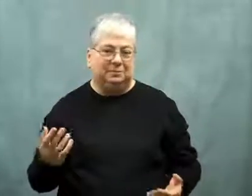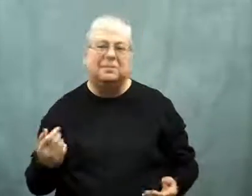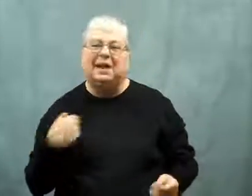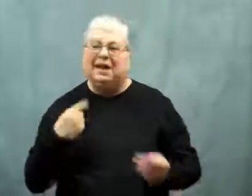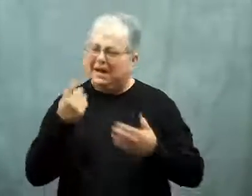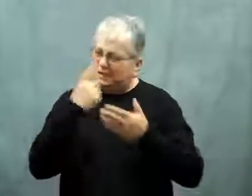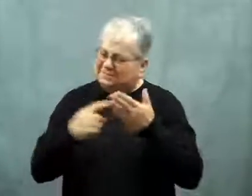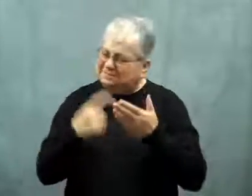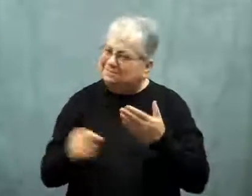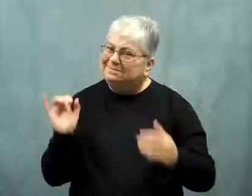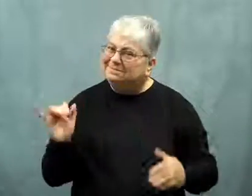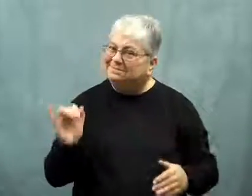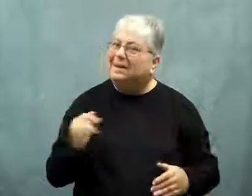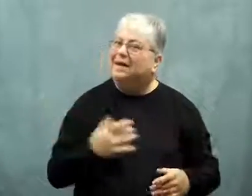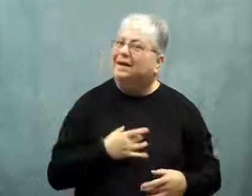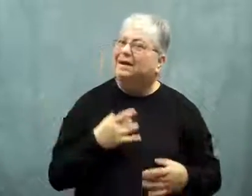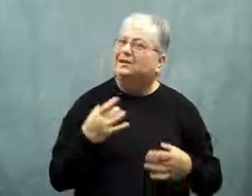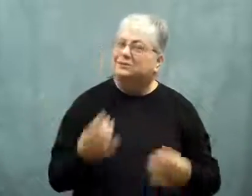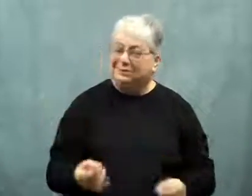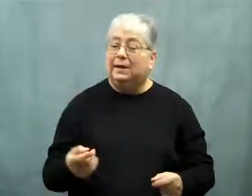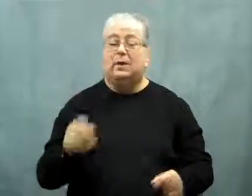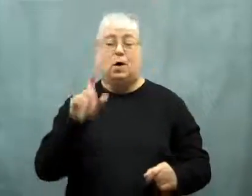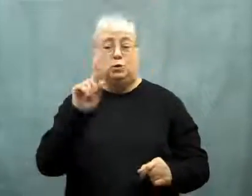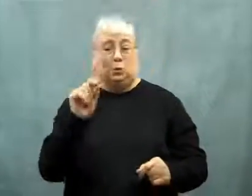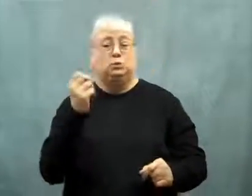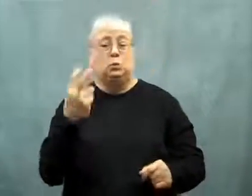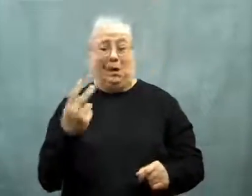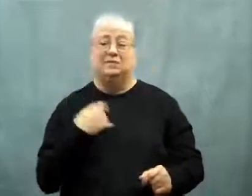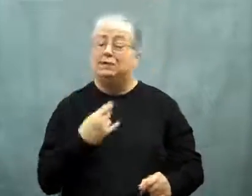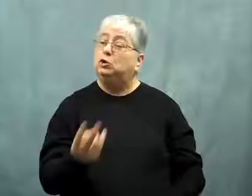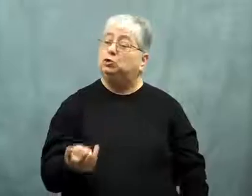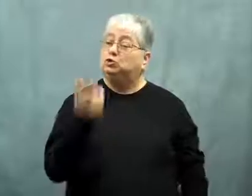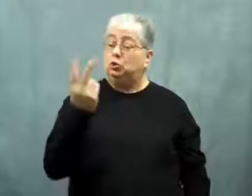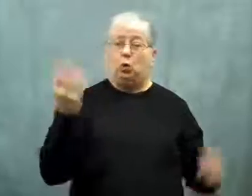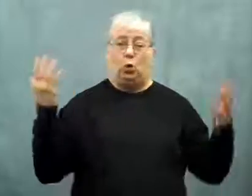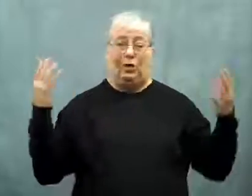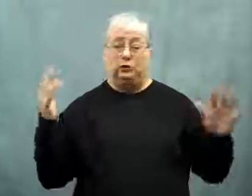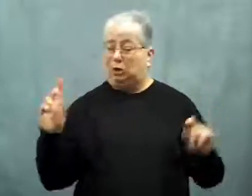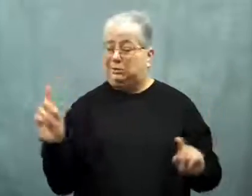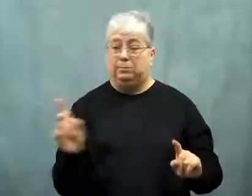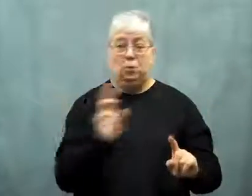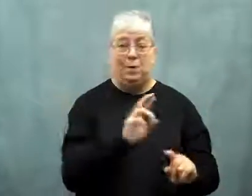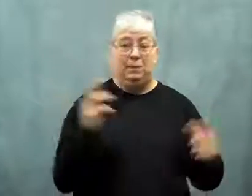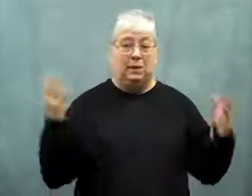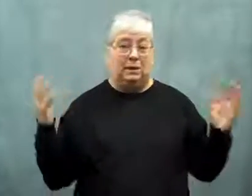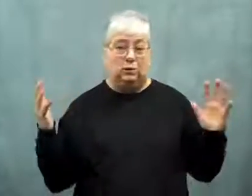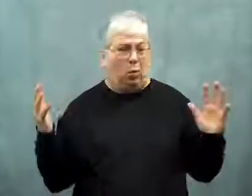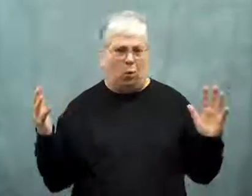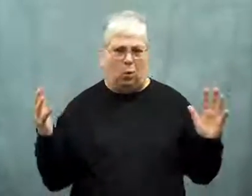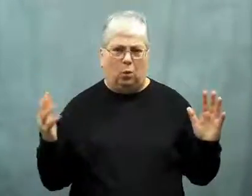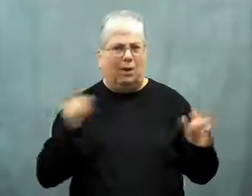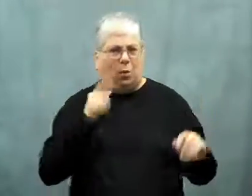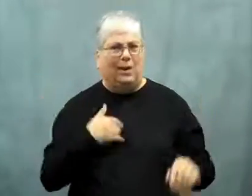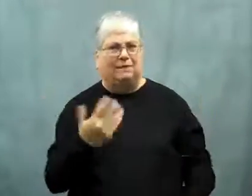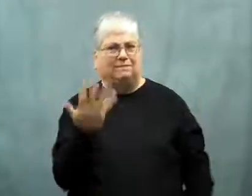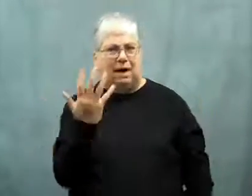I found something very interesting while checking this out.